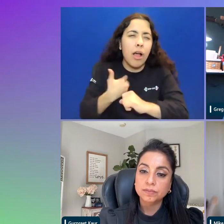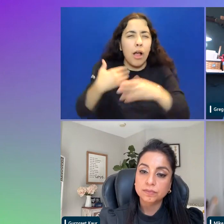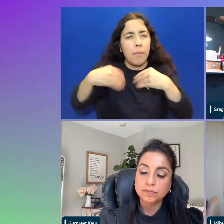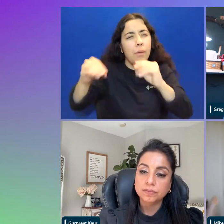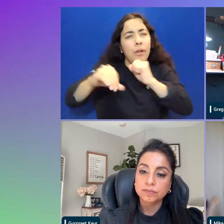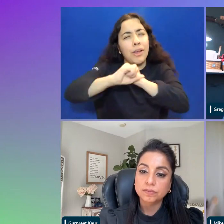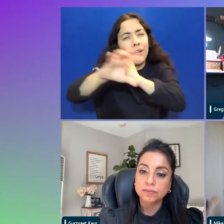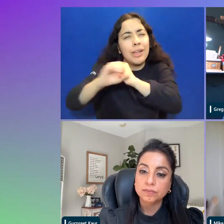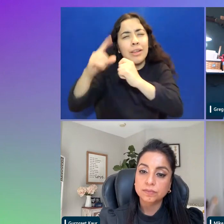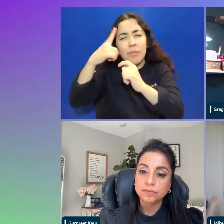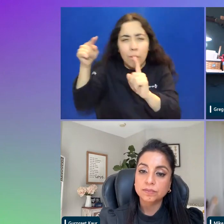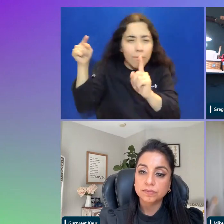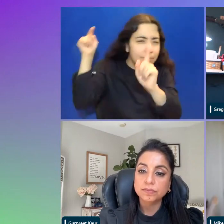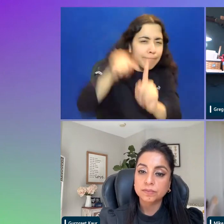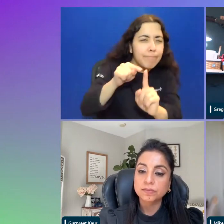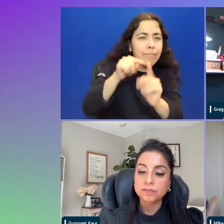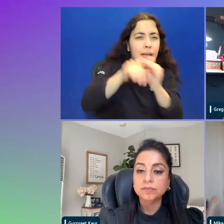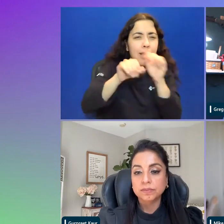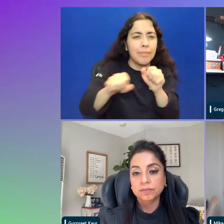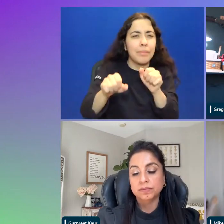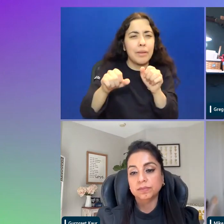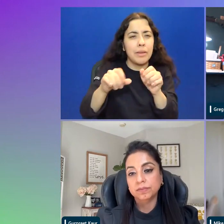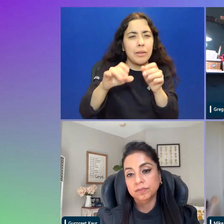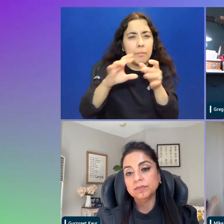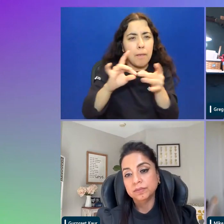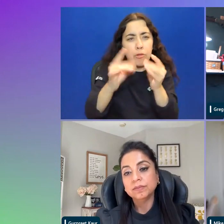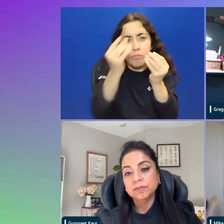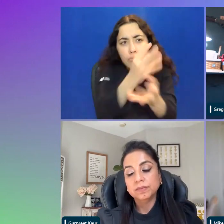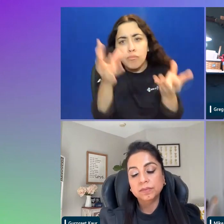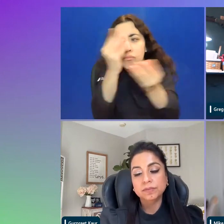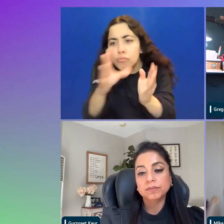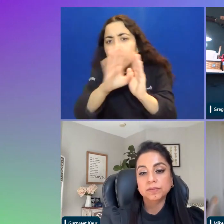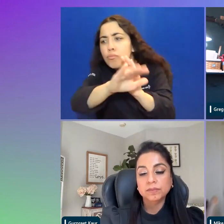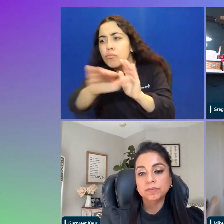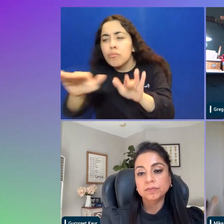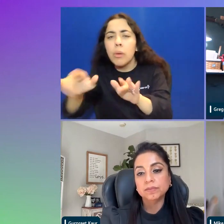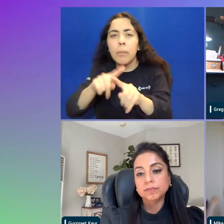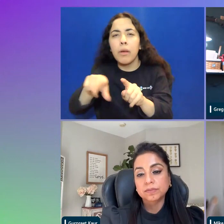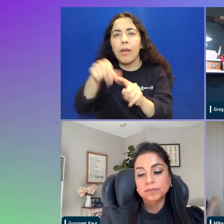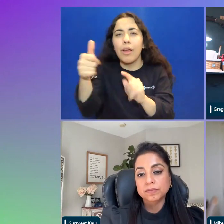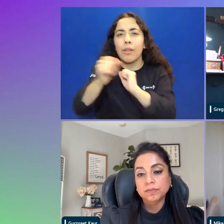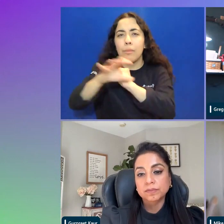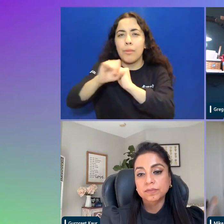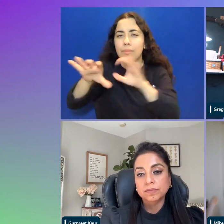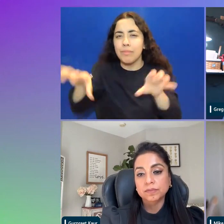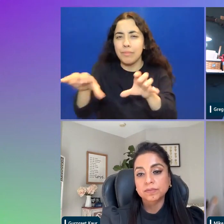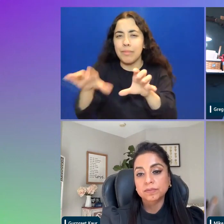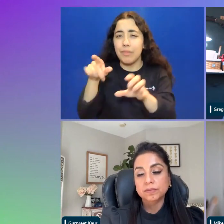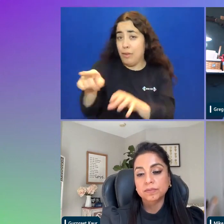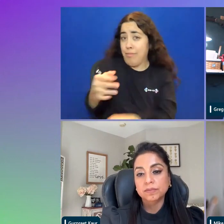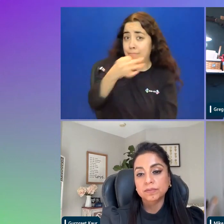person is just for accessibility messaging. It's for other marketing activities. But they're the expert or they're the community, you know, relationship manager or